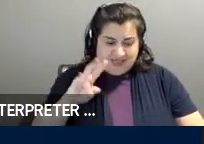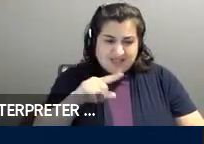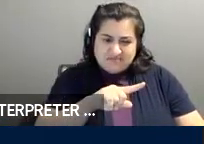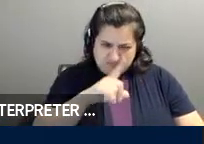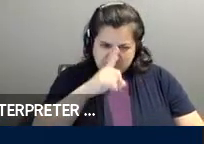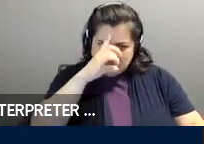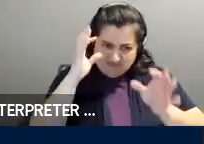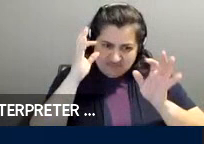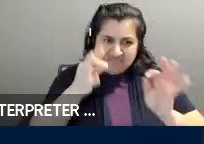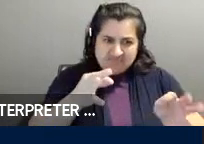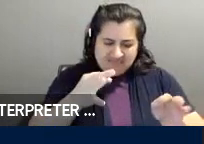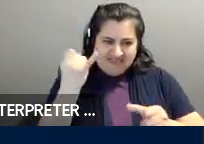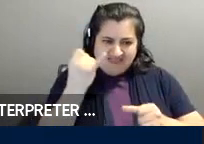diagnostic equipment.